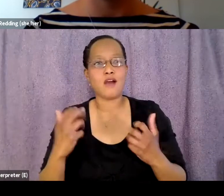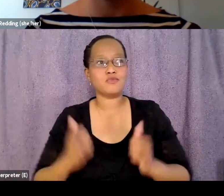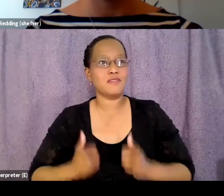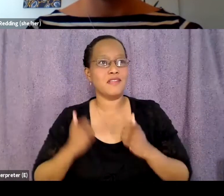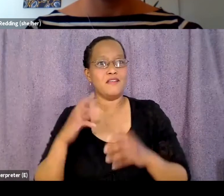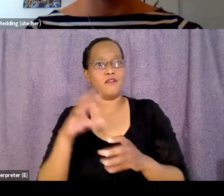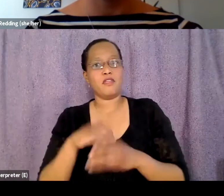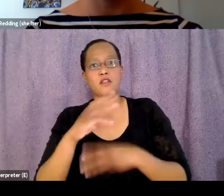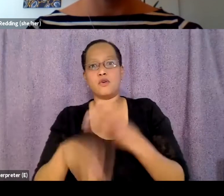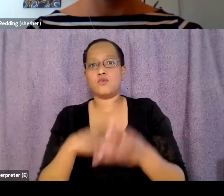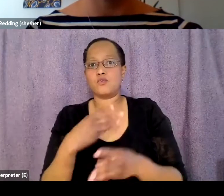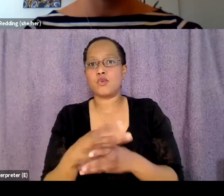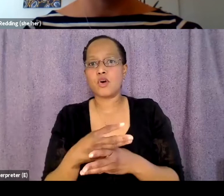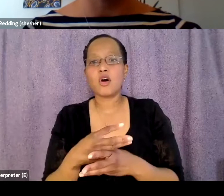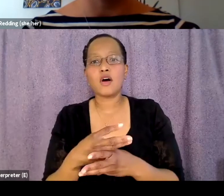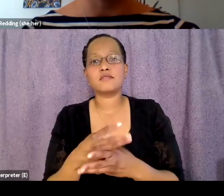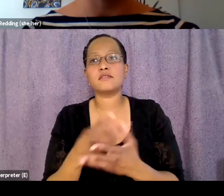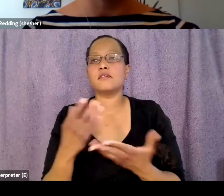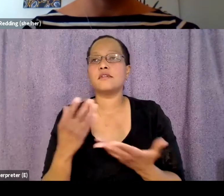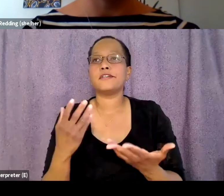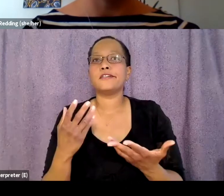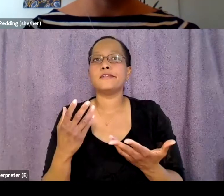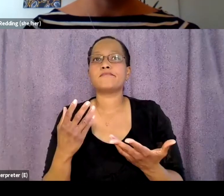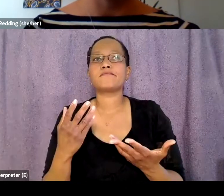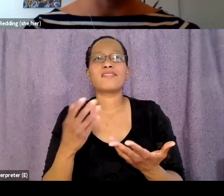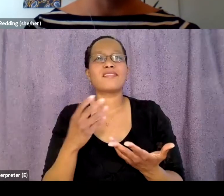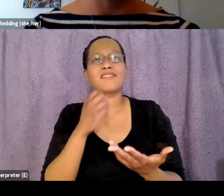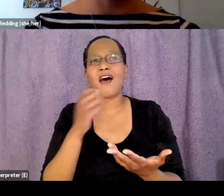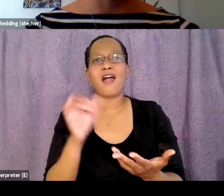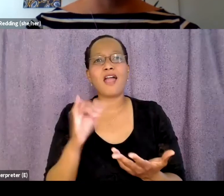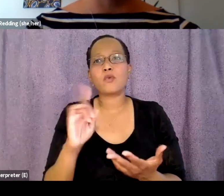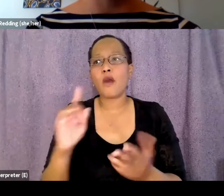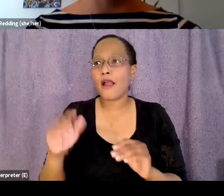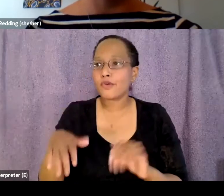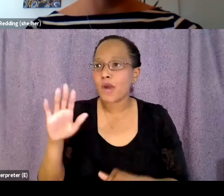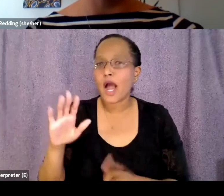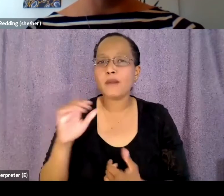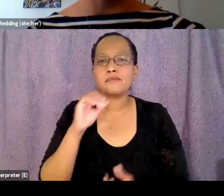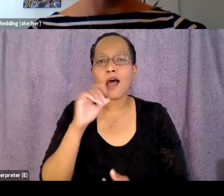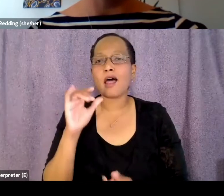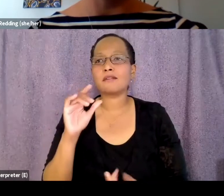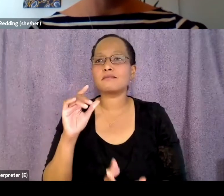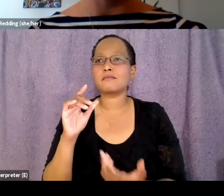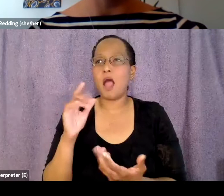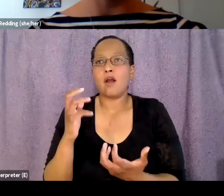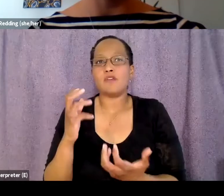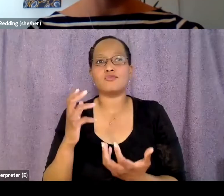little longer that I grew up in or that I found later in life and to give people that feeling of belonging.